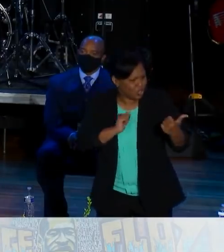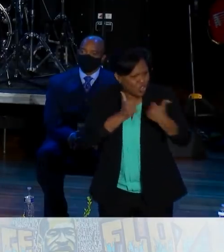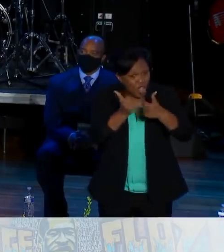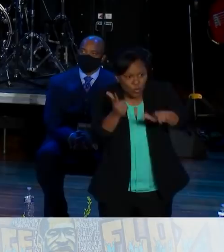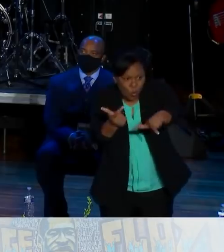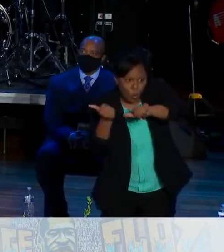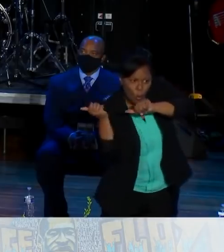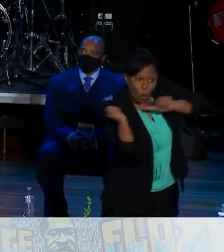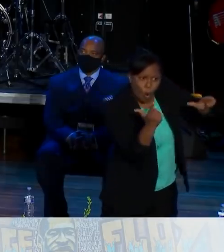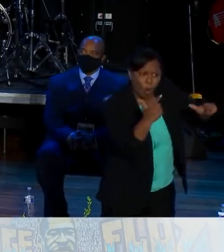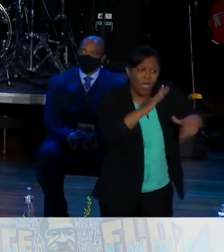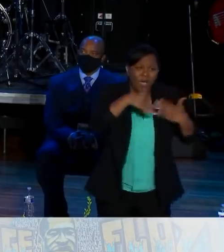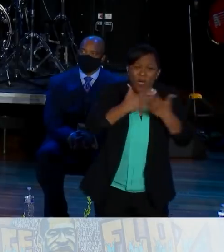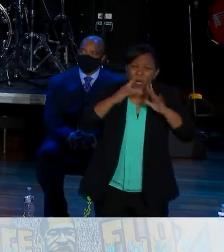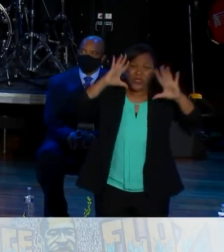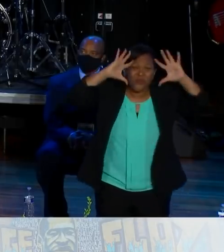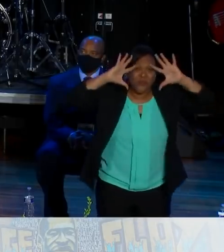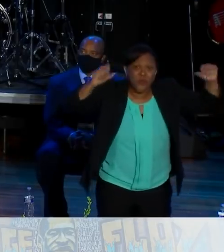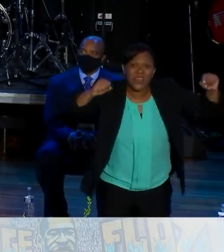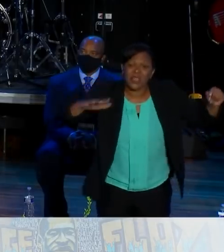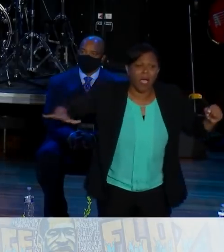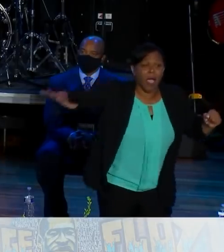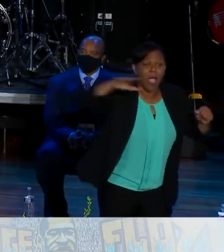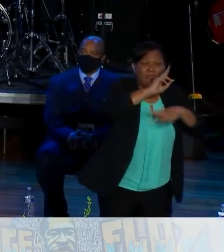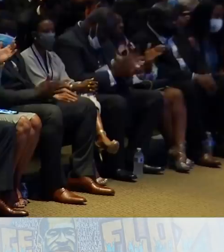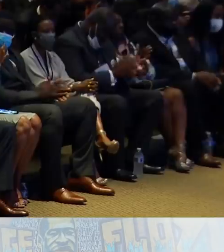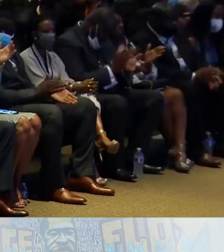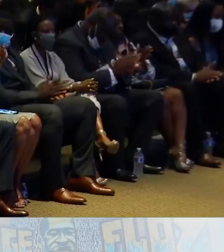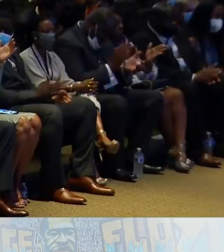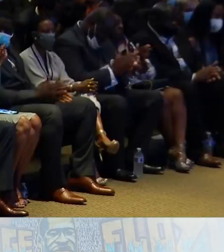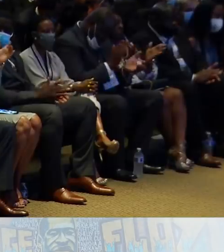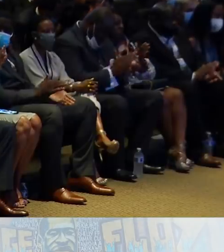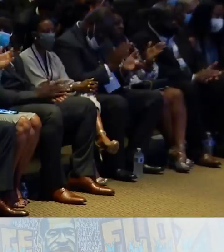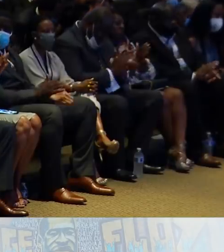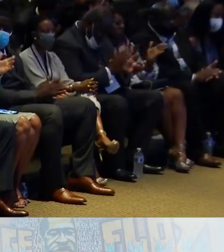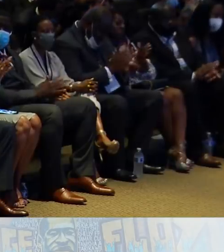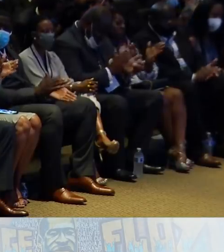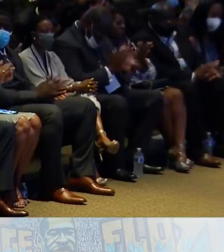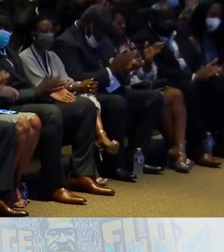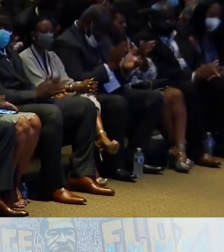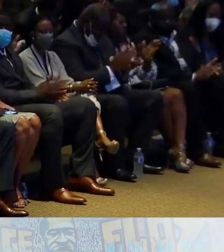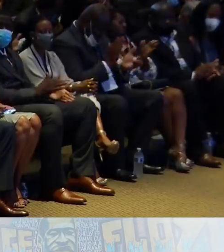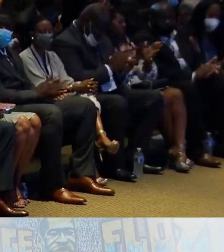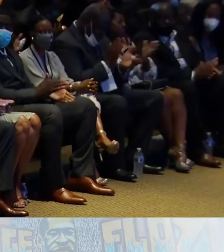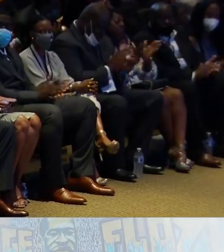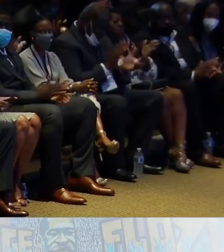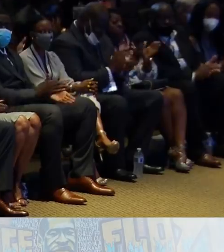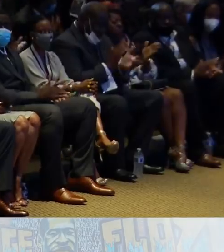EVERY UNIVERSITY PRESIDENT IN THE UNITED STATES OF AMERICA TO